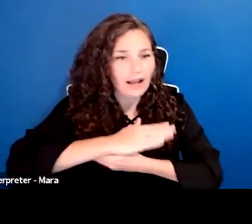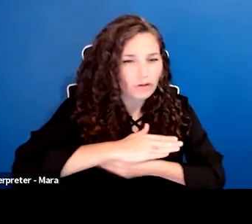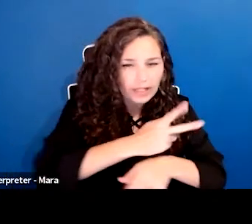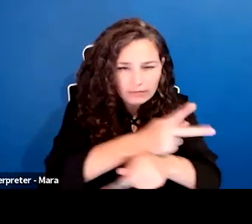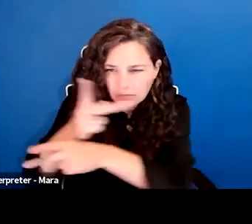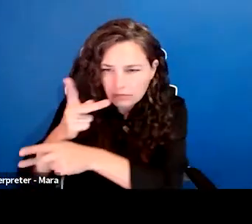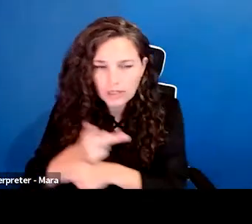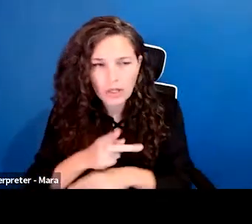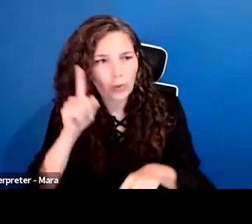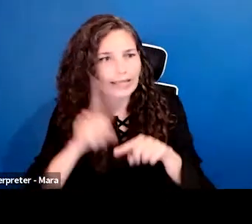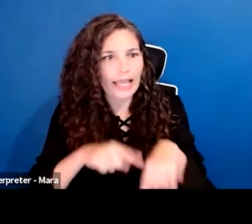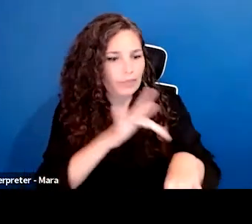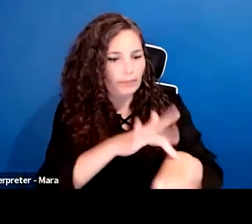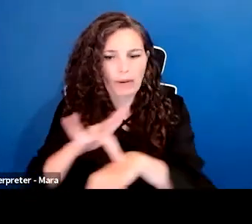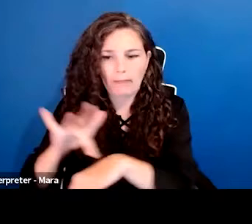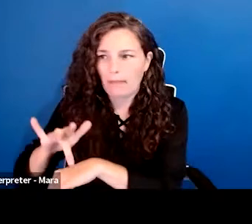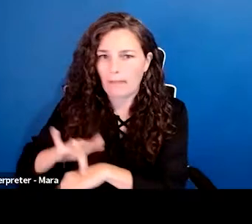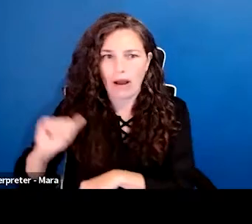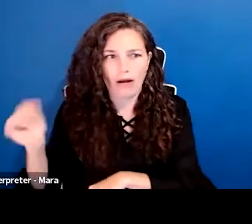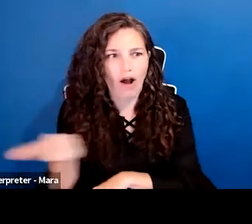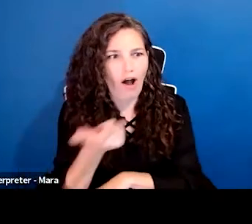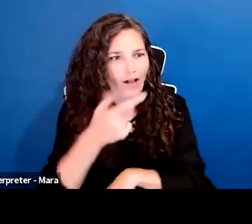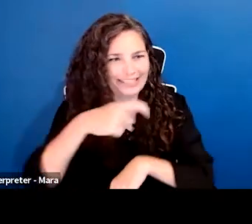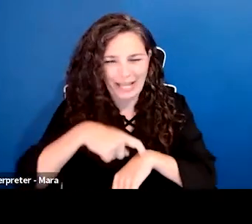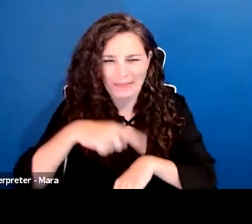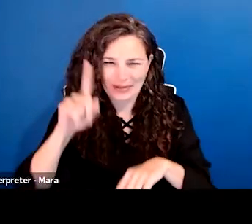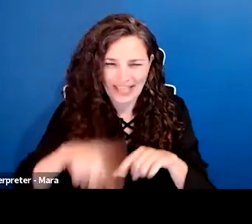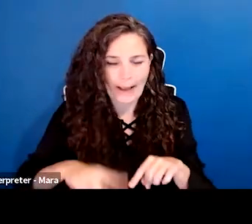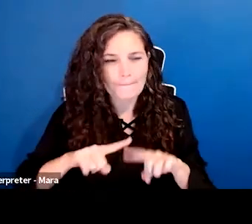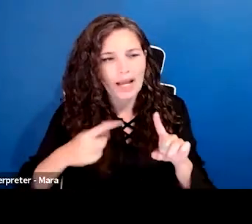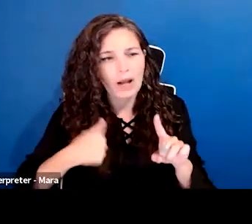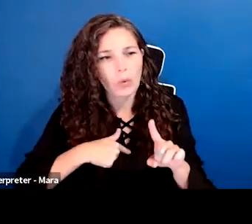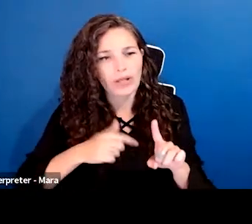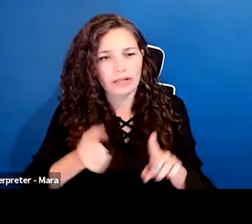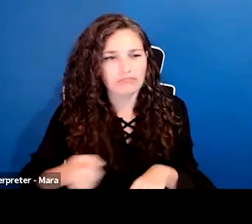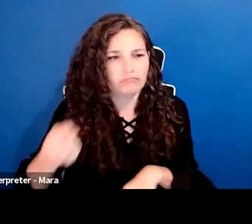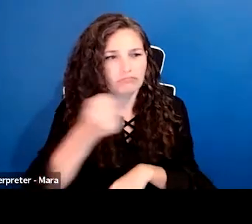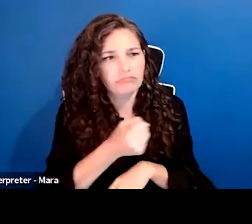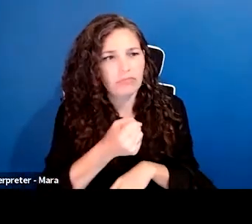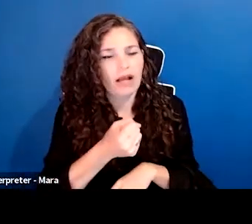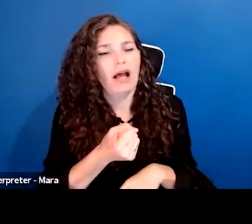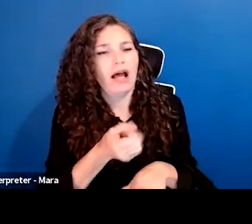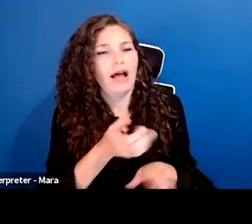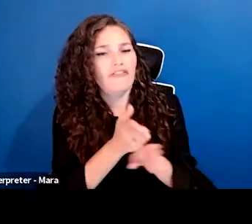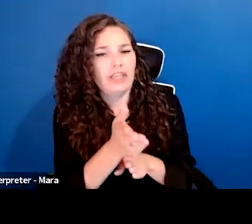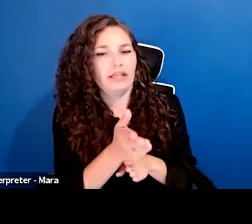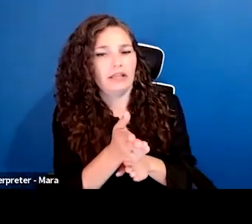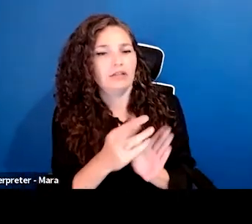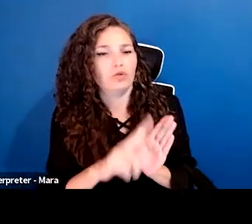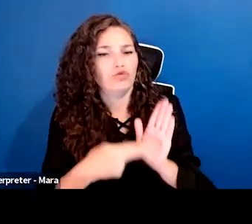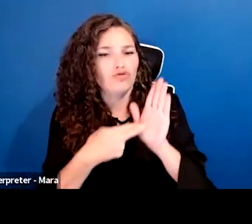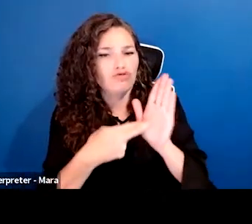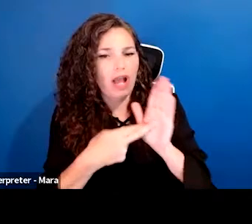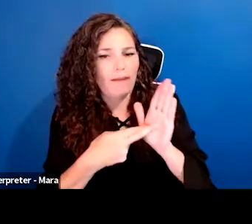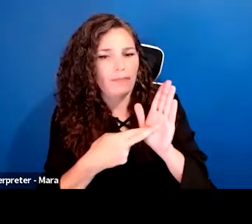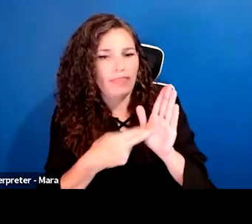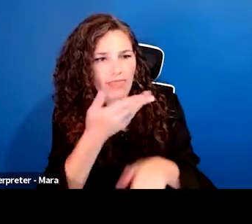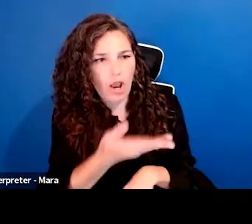but we try to designate a field rep presence when these priorities are in place.